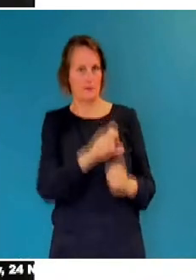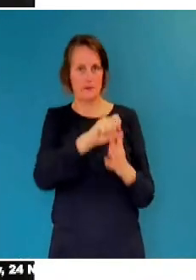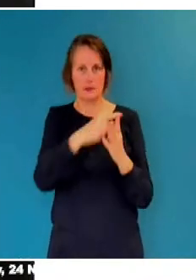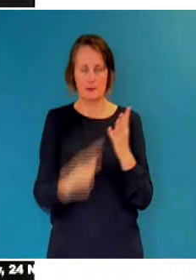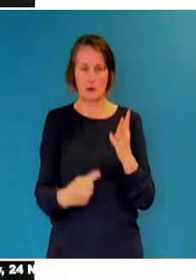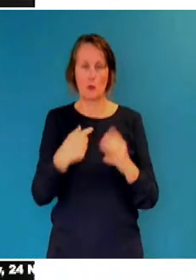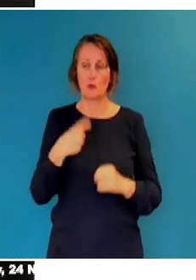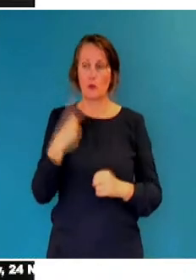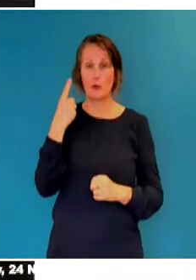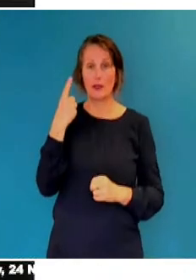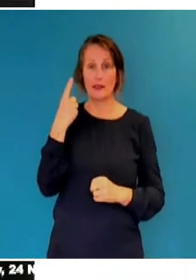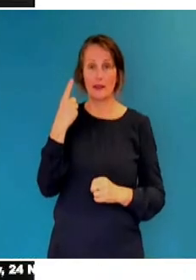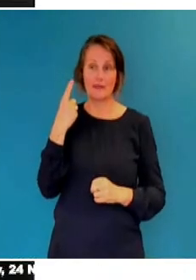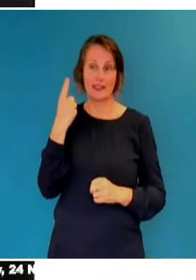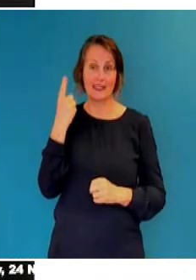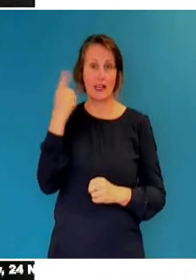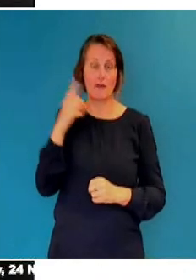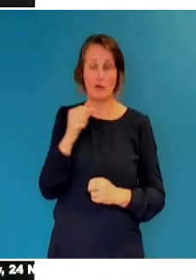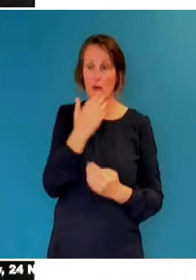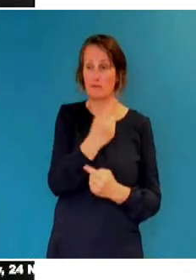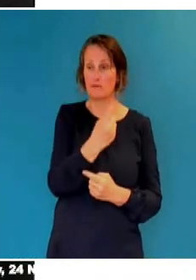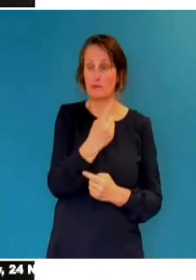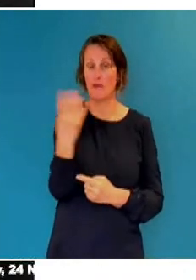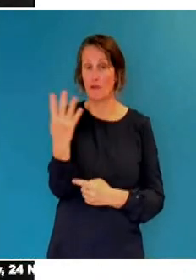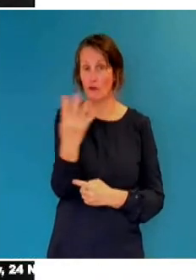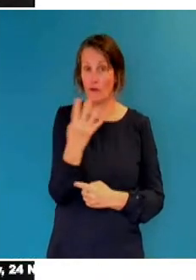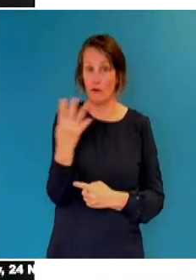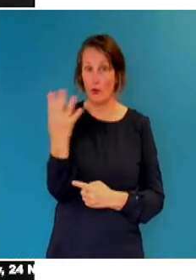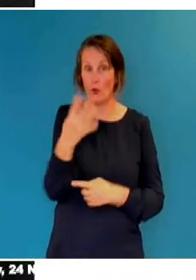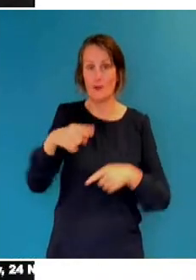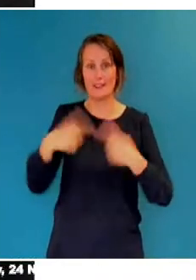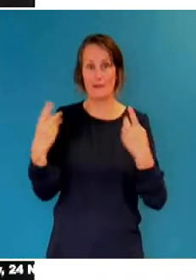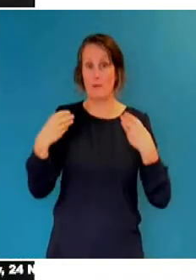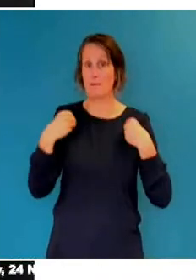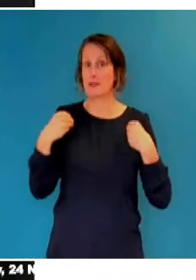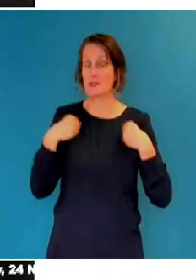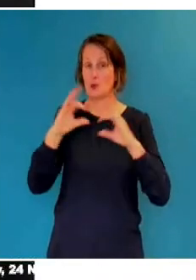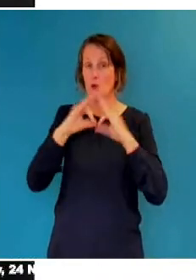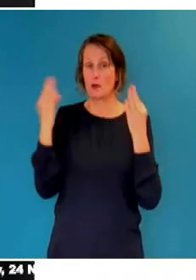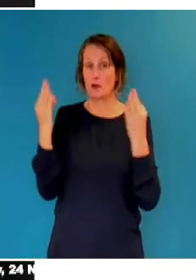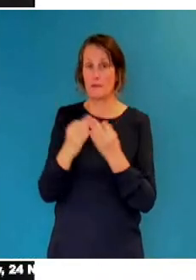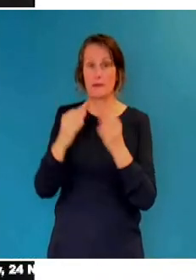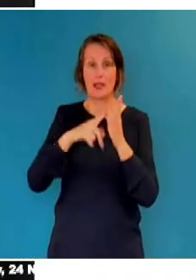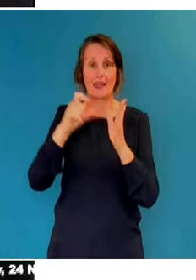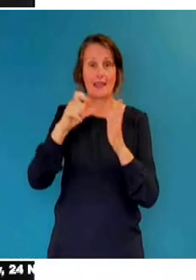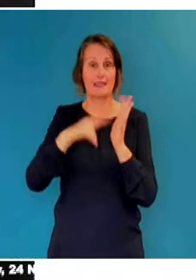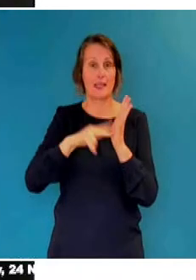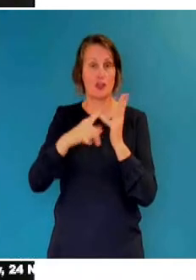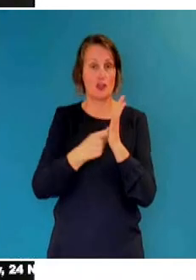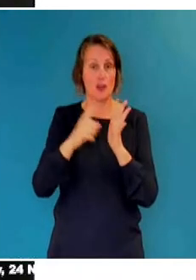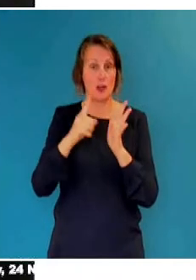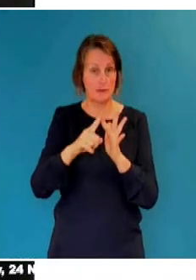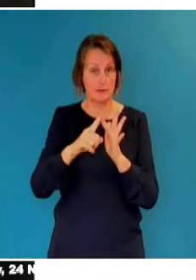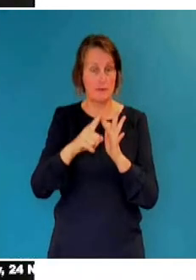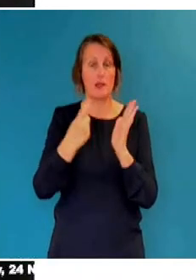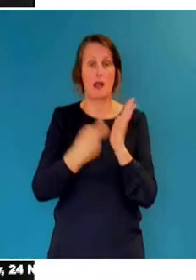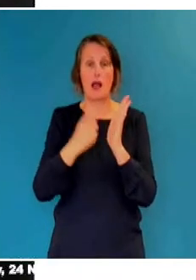witnesses from four employers, Accenture, RMIT, McDonald's